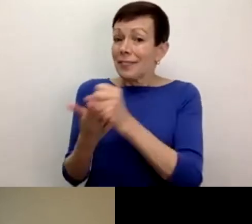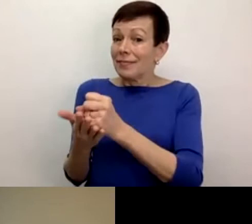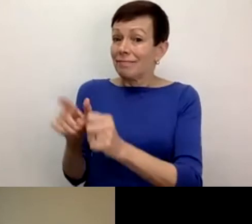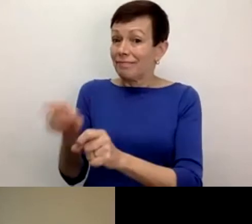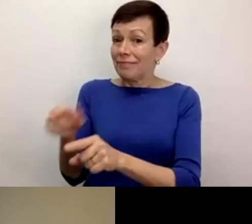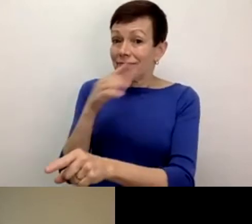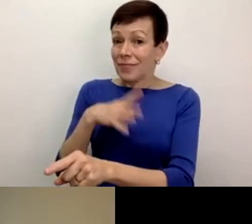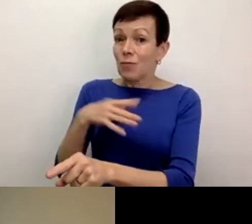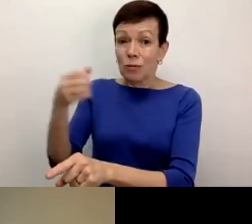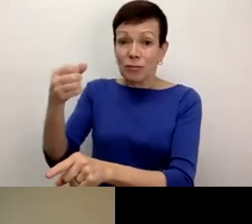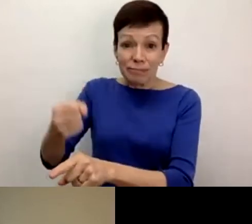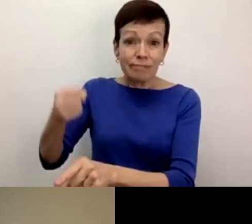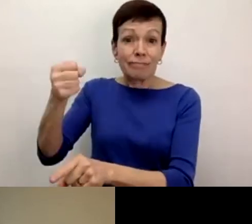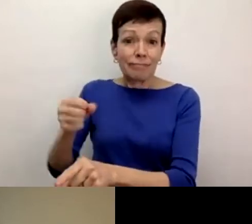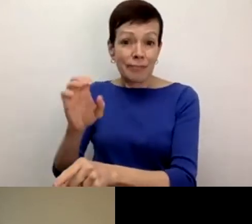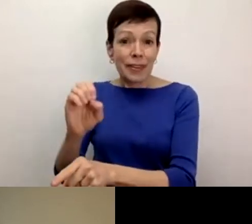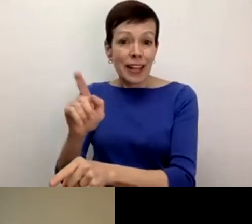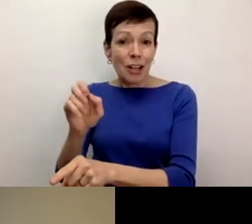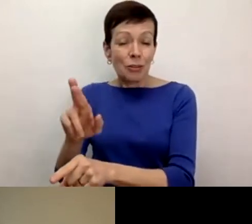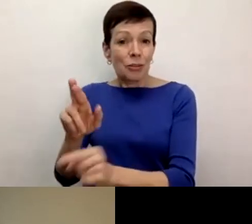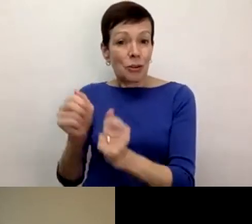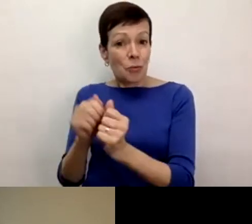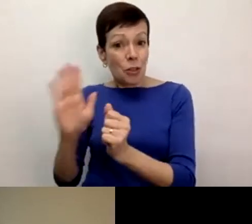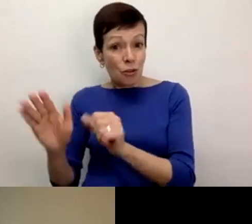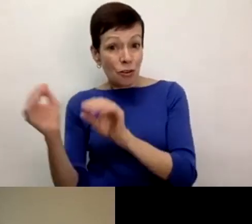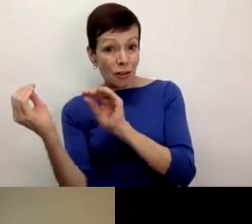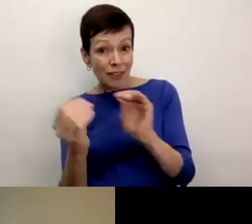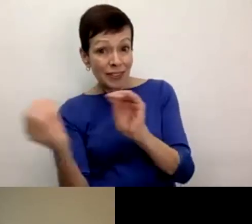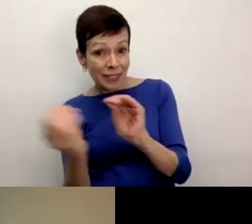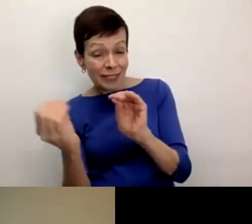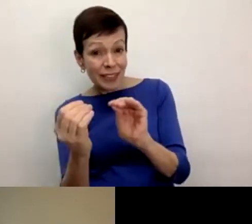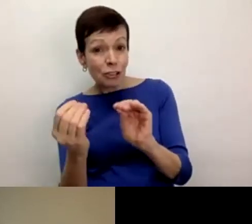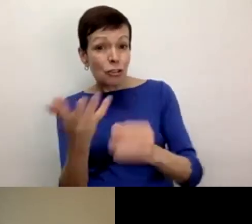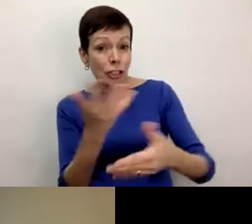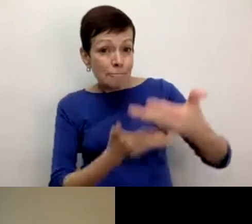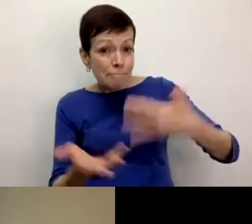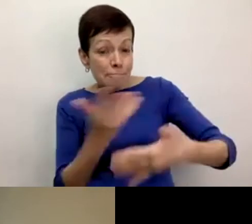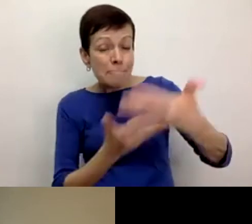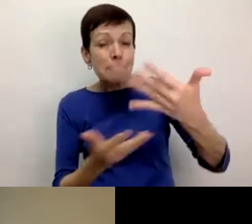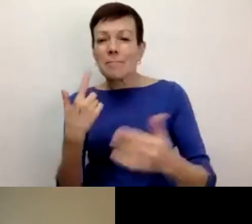in her, in what she's teaching them and supporting her however we can.